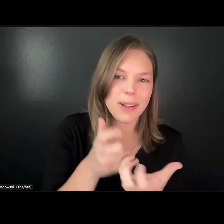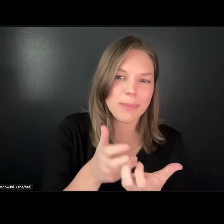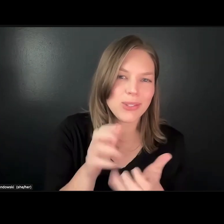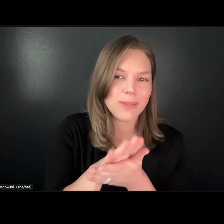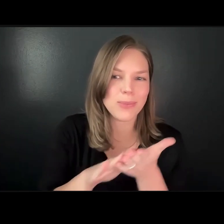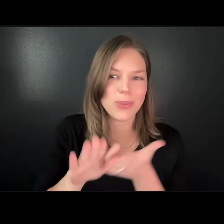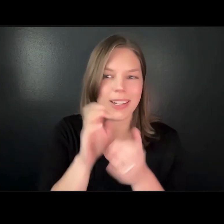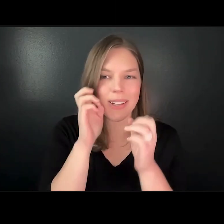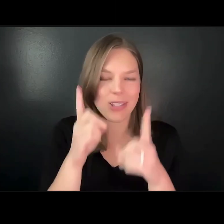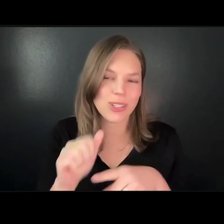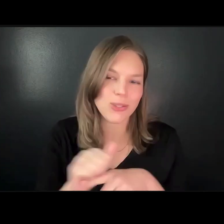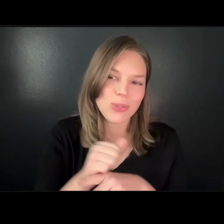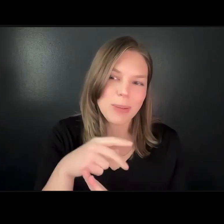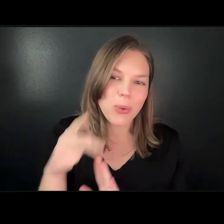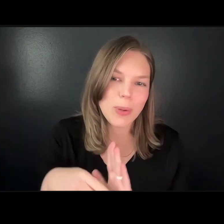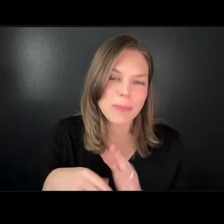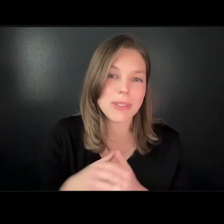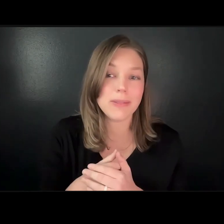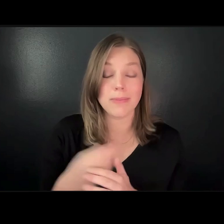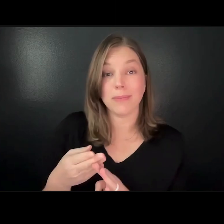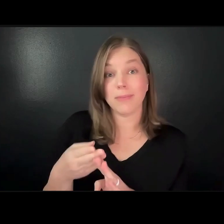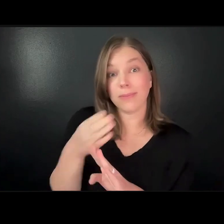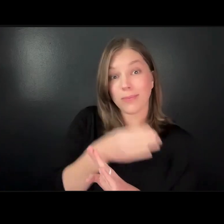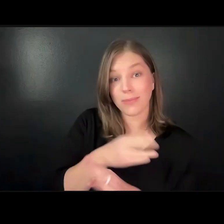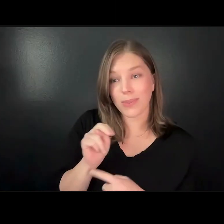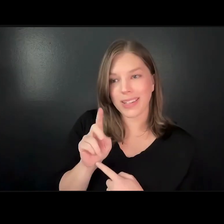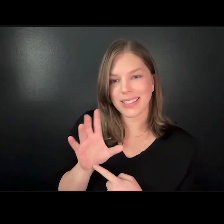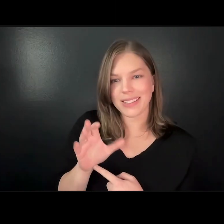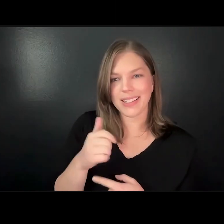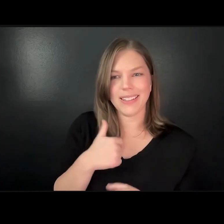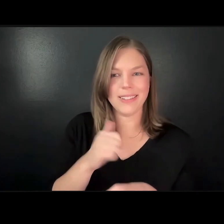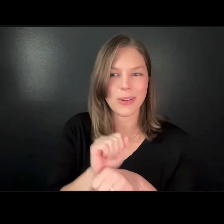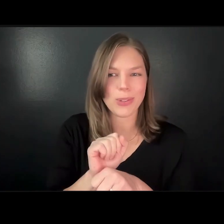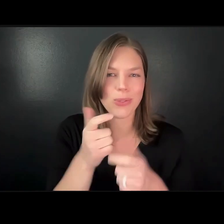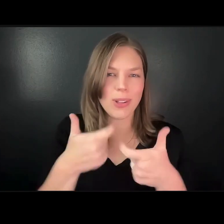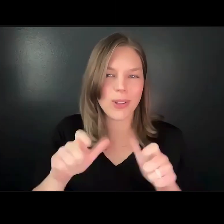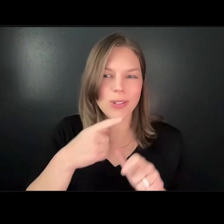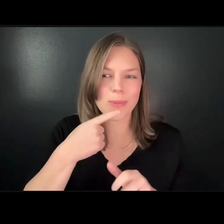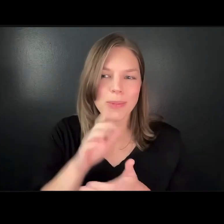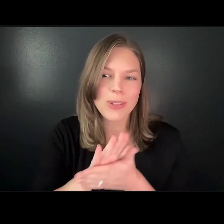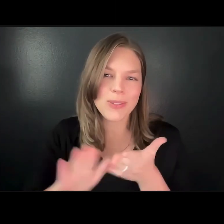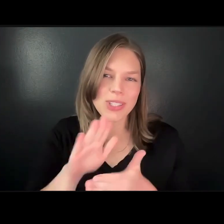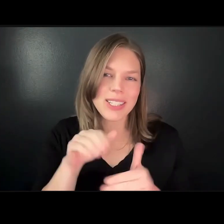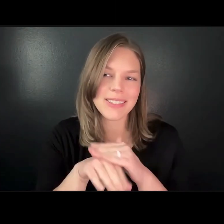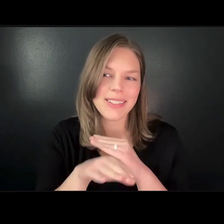to help colleges, universities, and other educational programs. Prior to NDC, I worked at a large public University